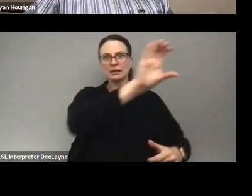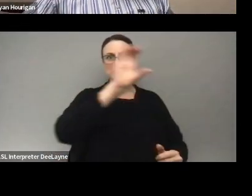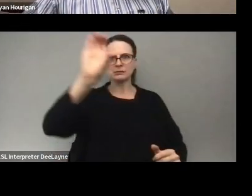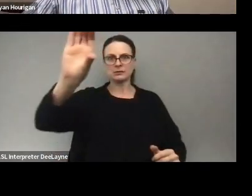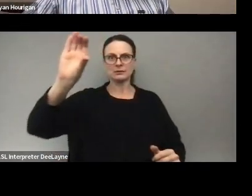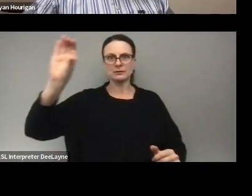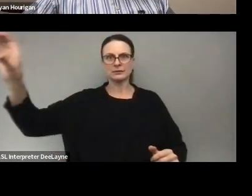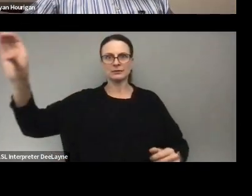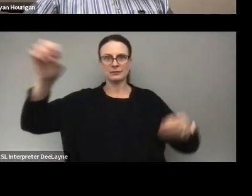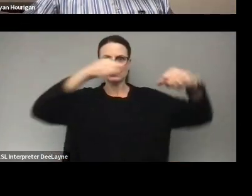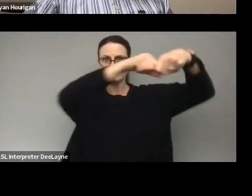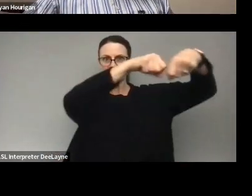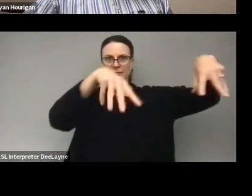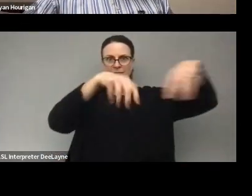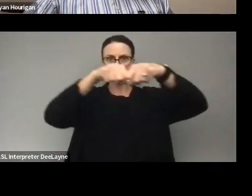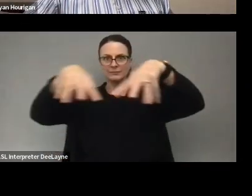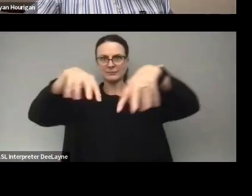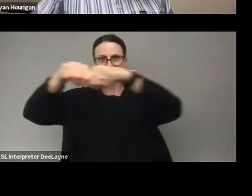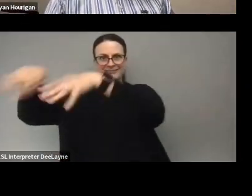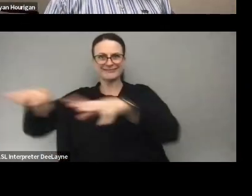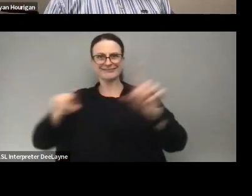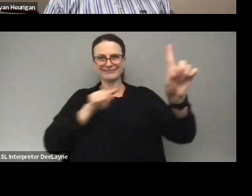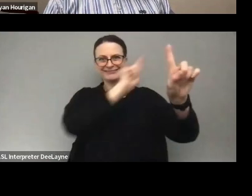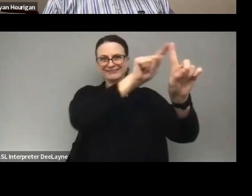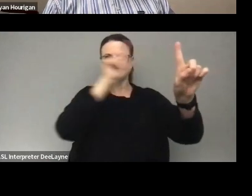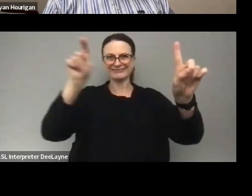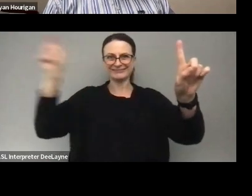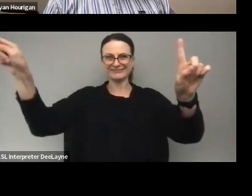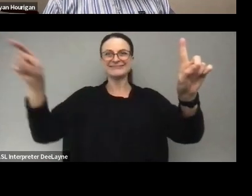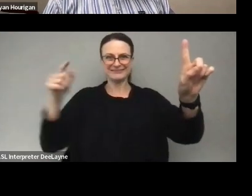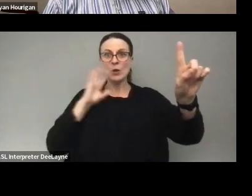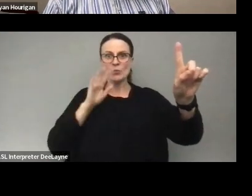Under each of the three big main areas, there will be guidelines